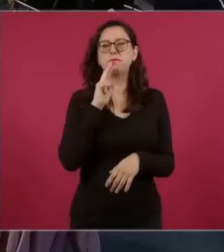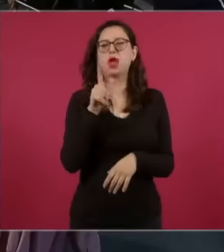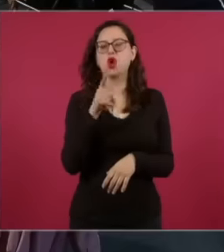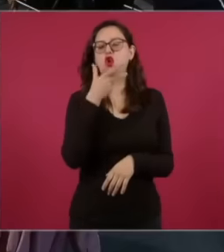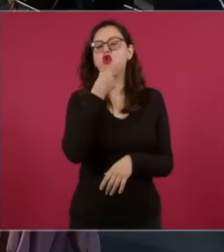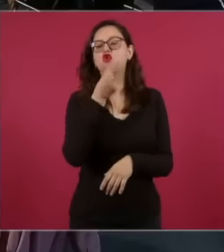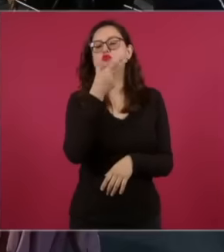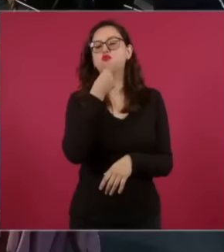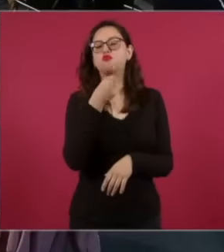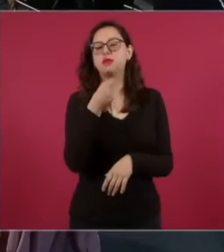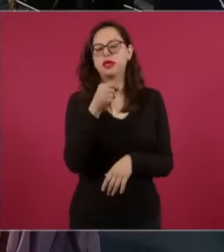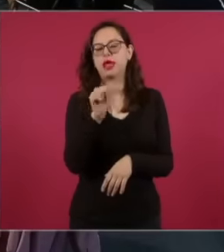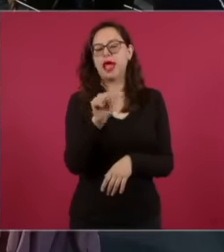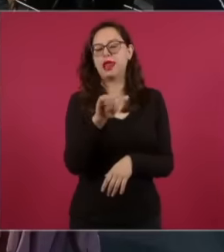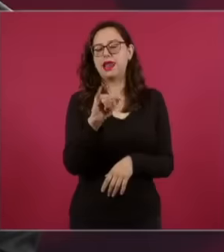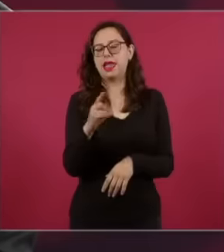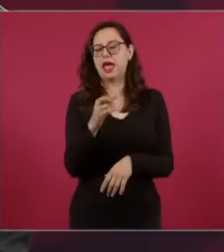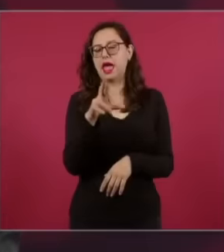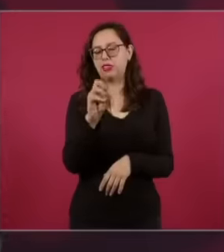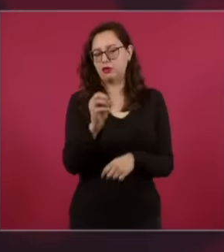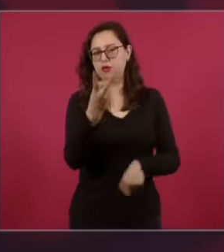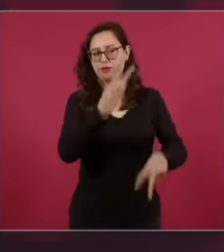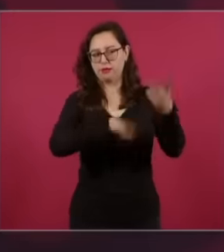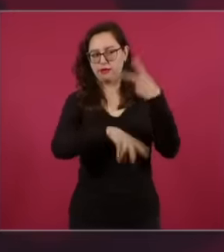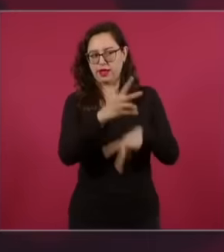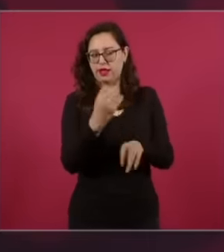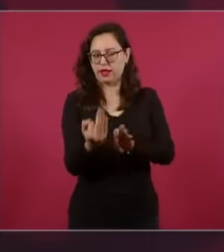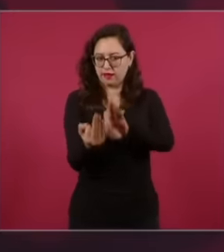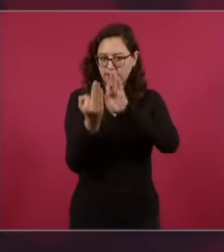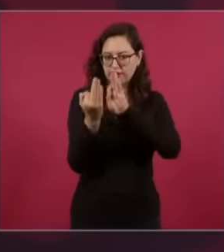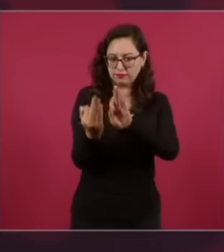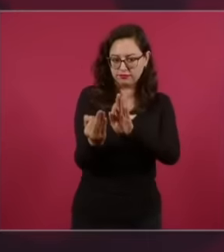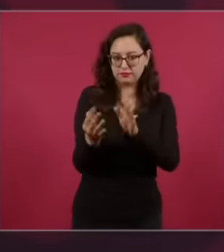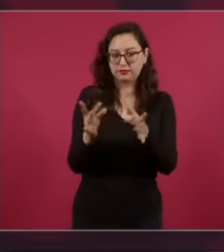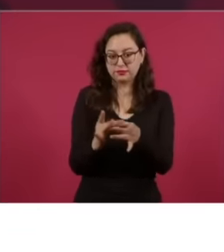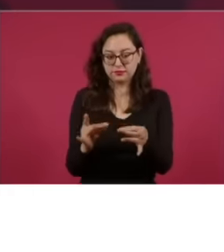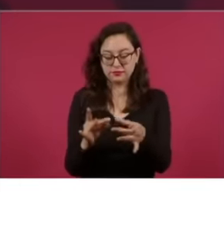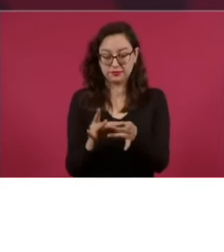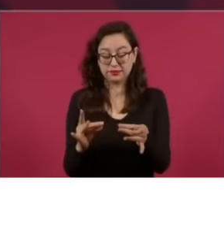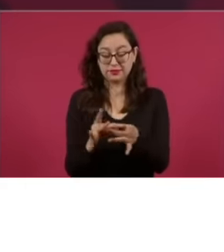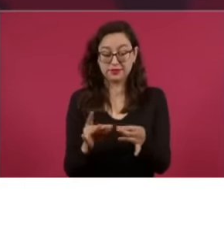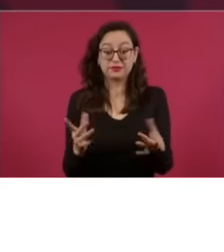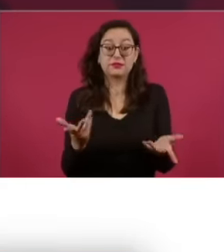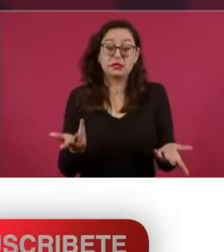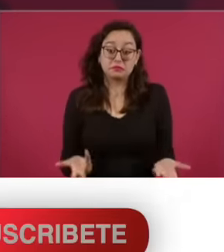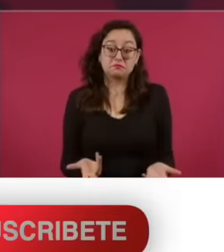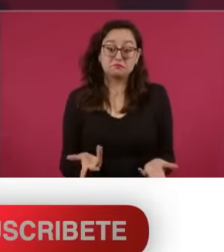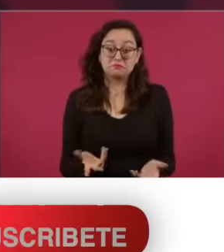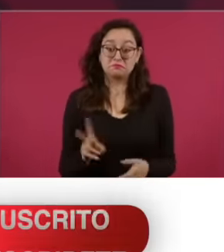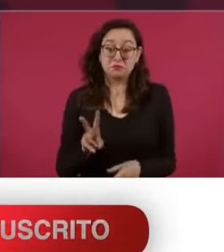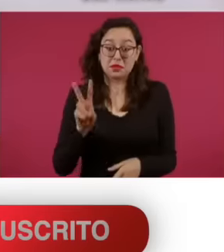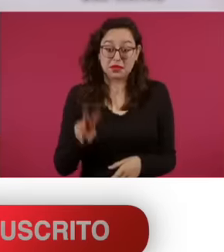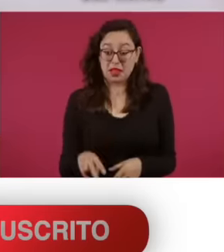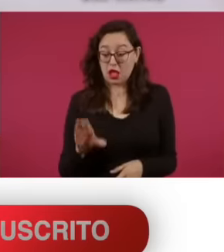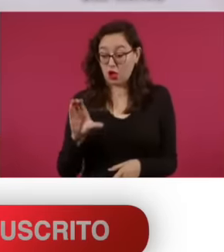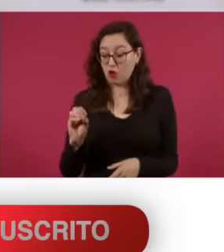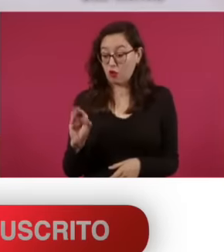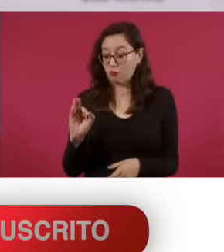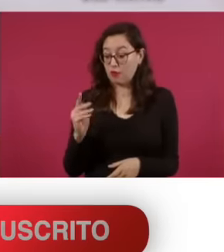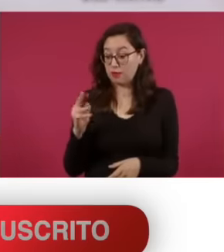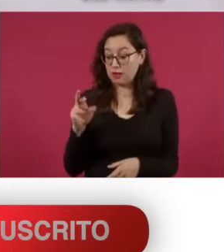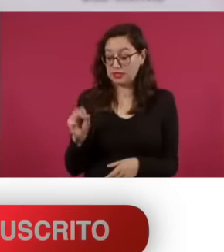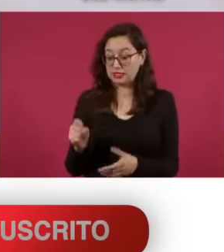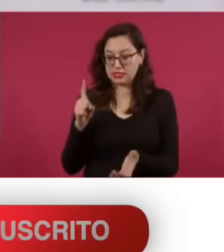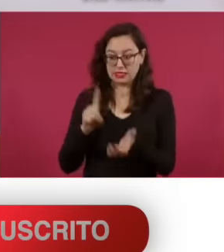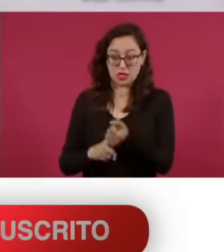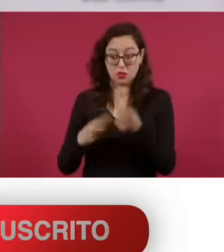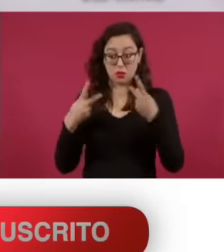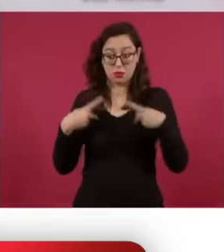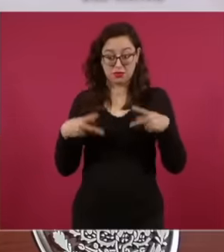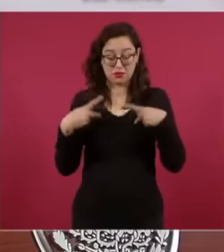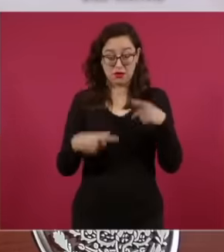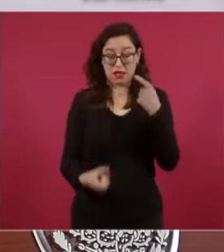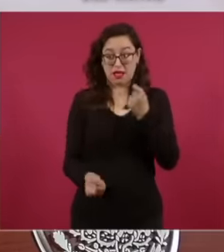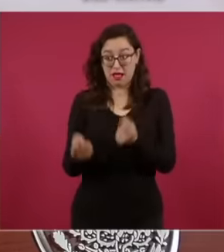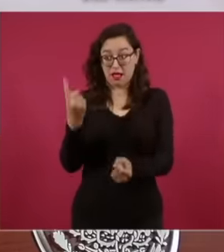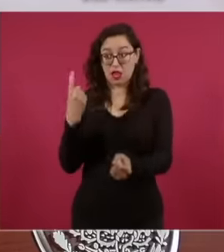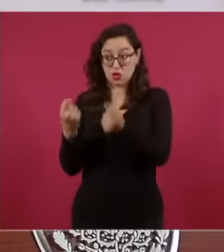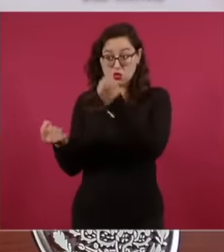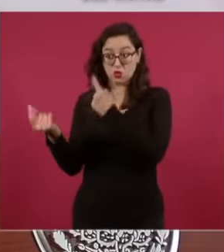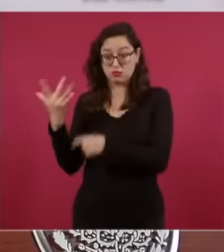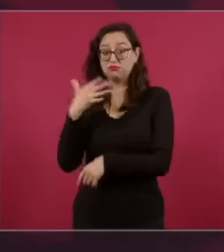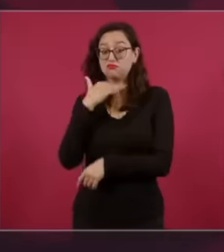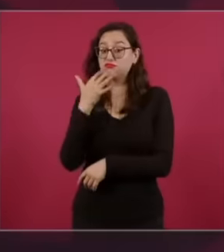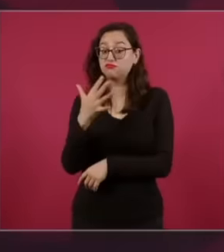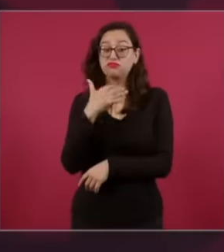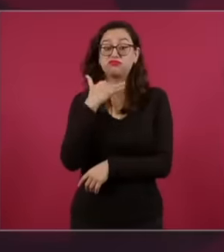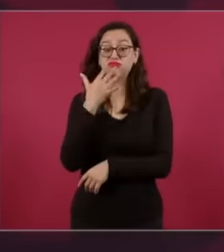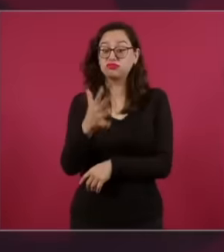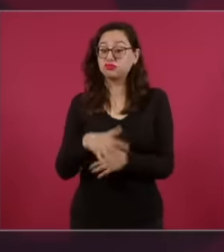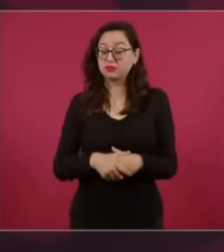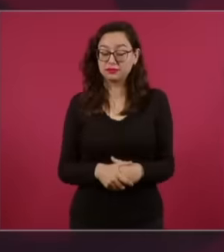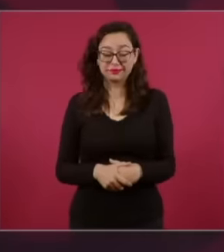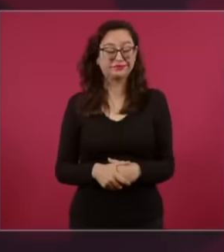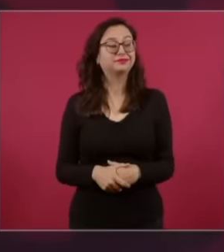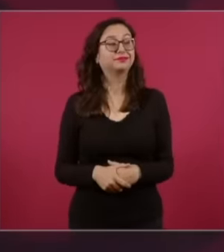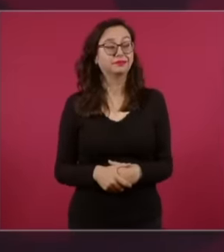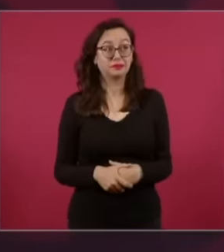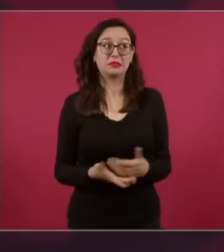within the same institution there are cases, yes, that too, eh. Yes, we have to be